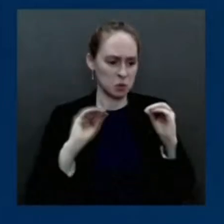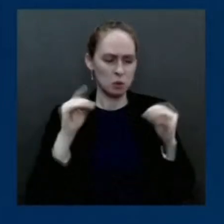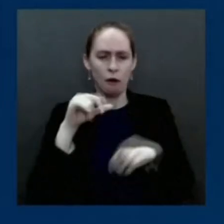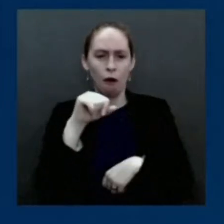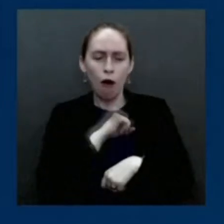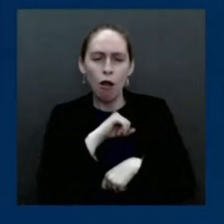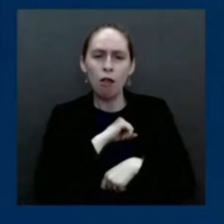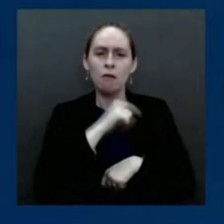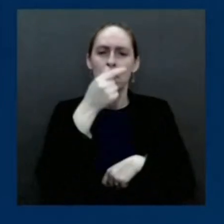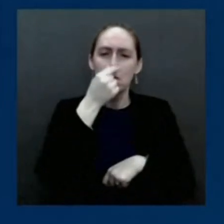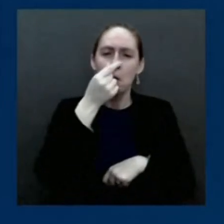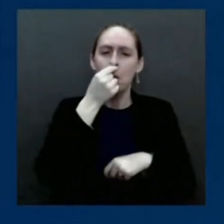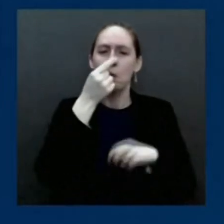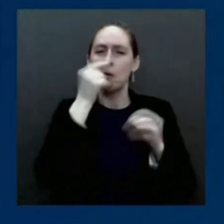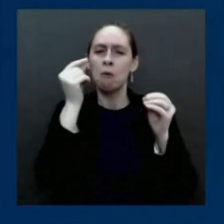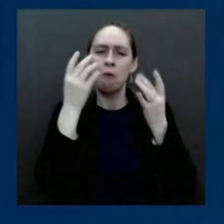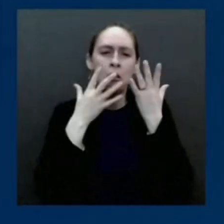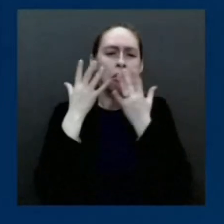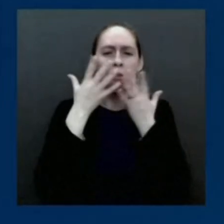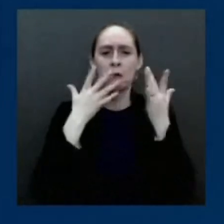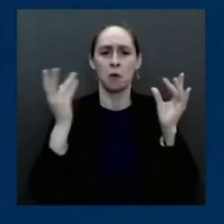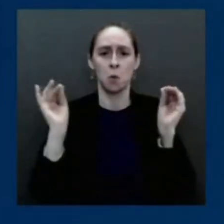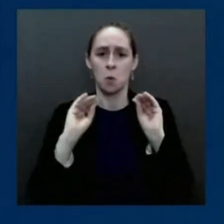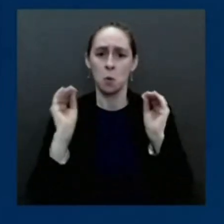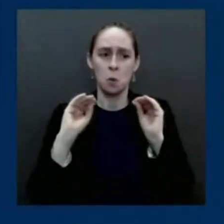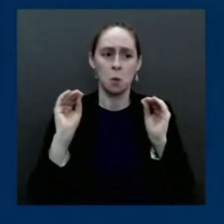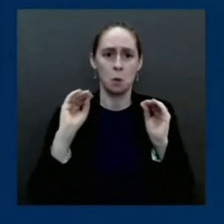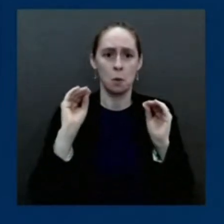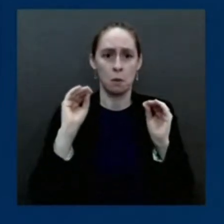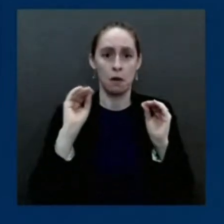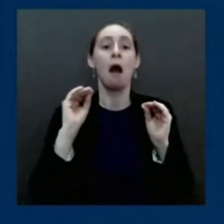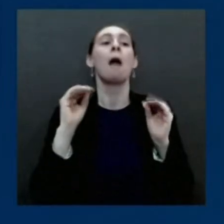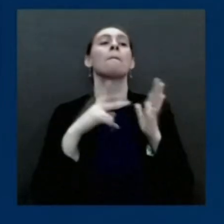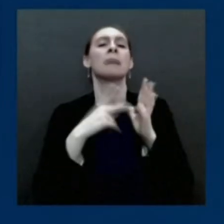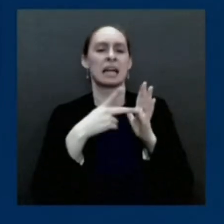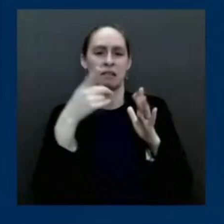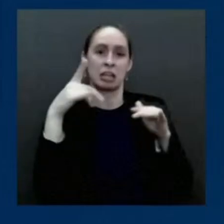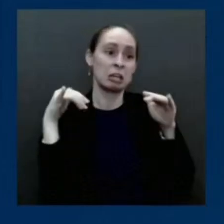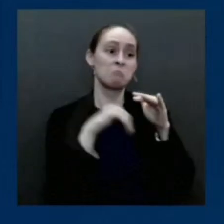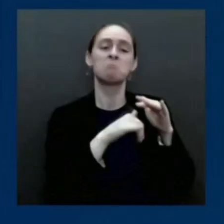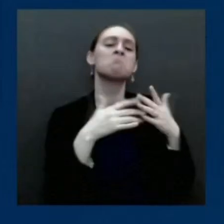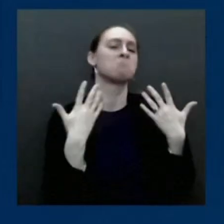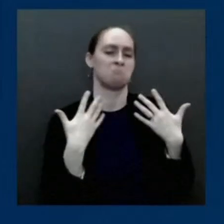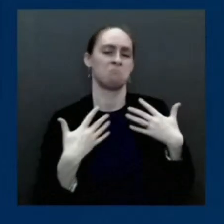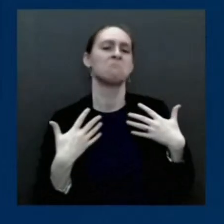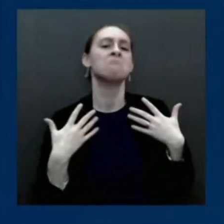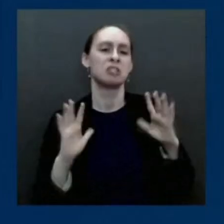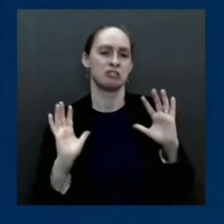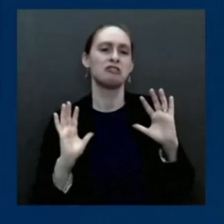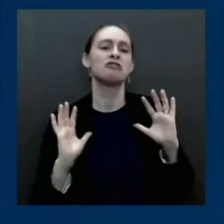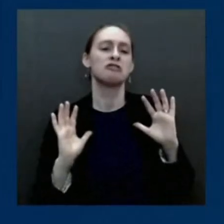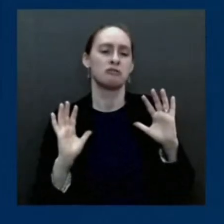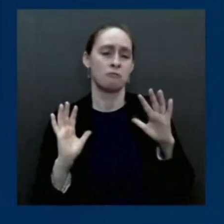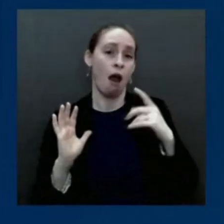YOU MAY LEAVE ISOLATION AS LONG AS YOU CONTINUE TO WEAR A MASK AROUND OTHERS EVEN IN THE HOME